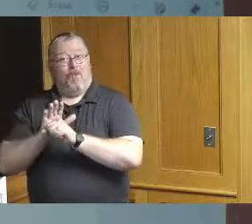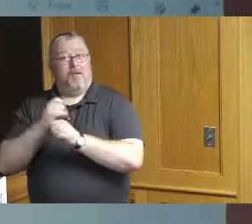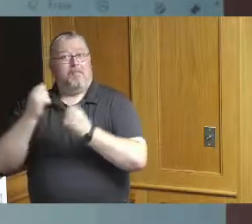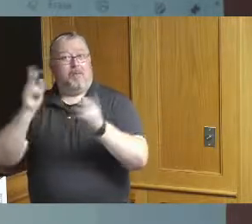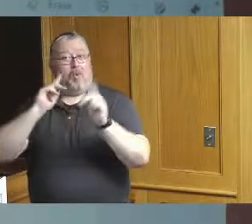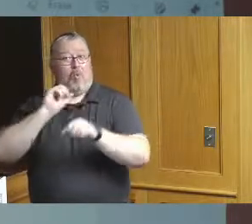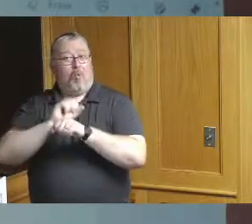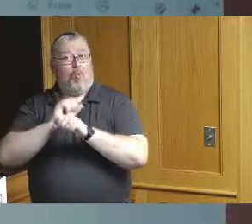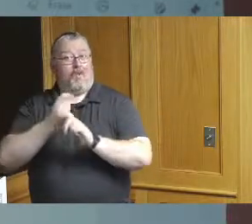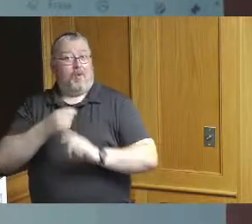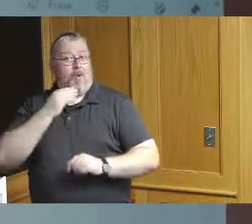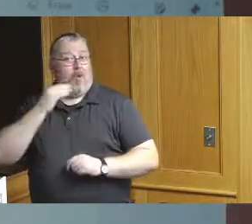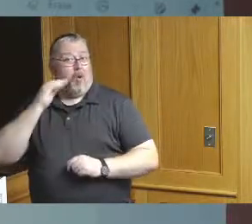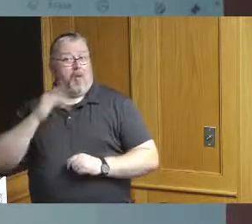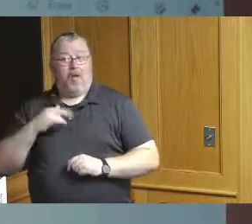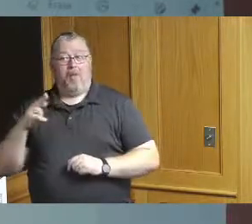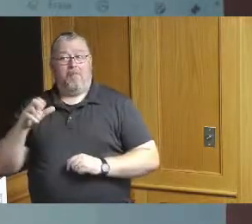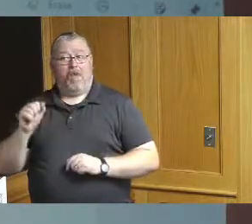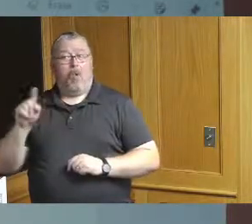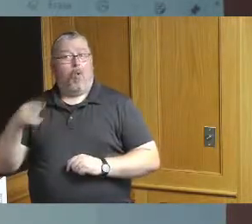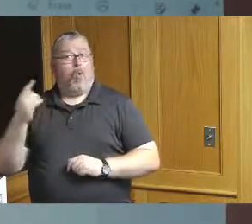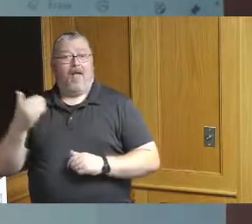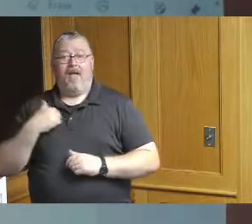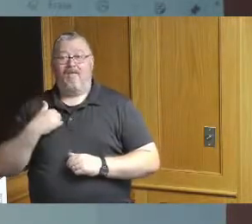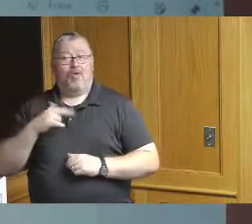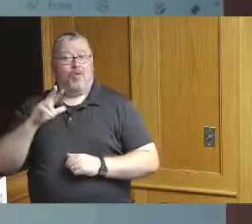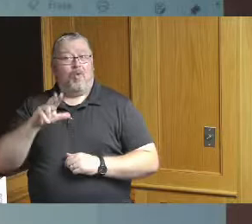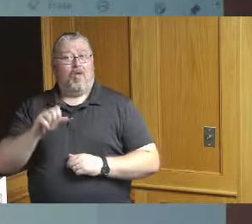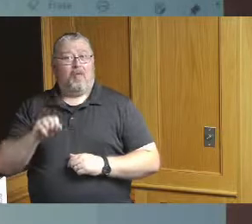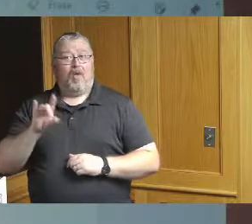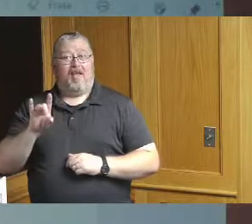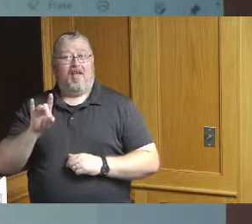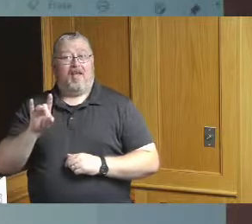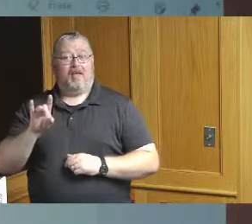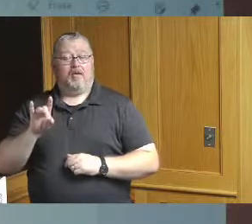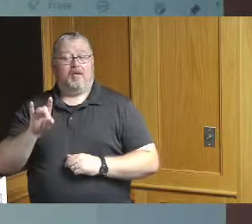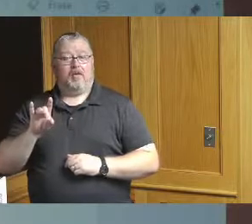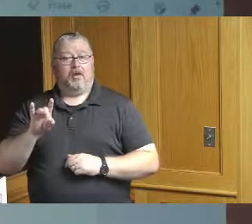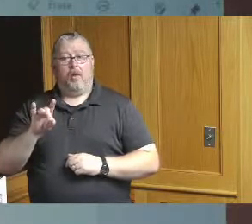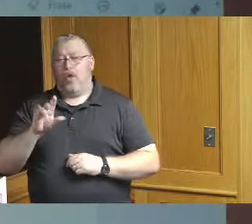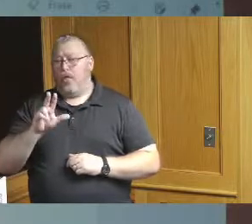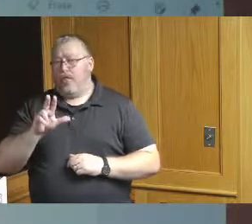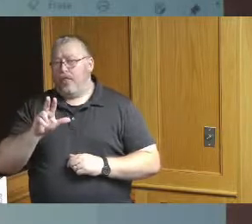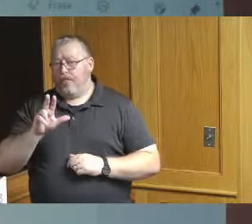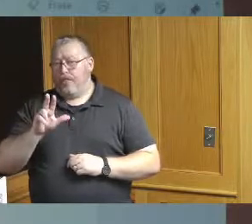from home our buses are only carrying about 3.8 passengers per trip so we made some adjustments